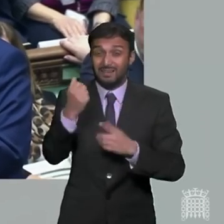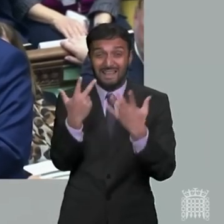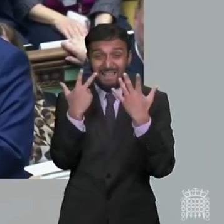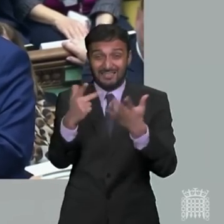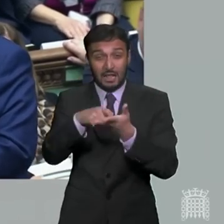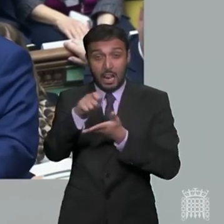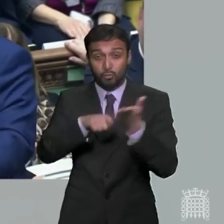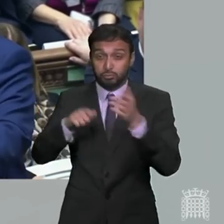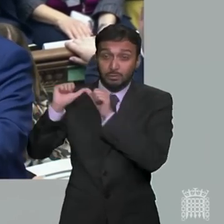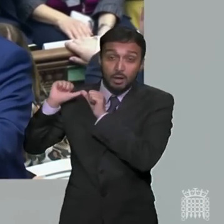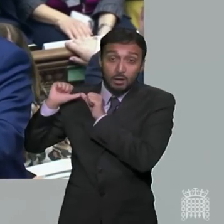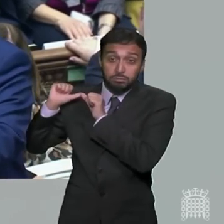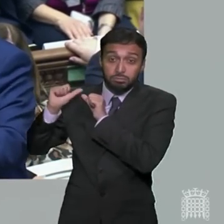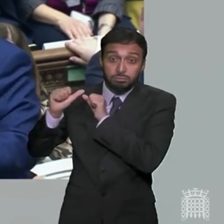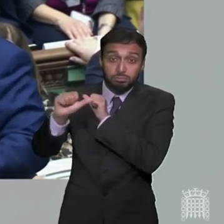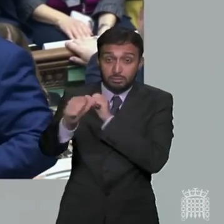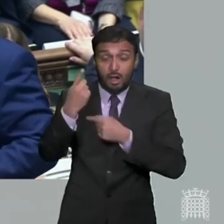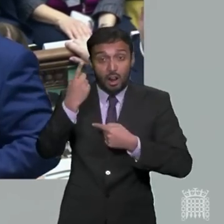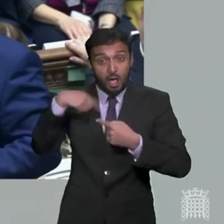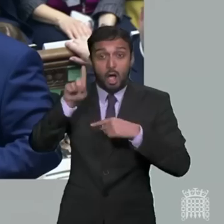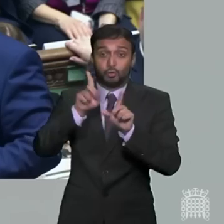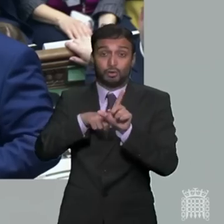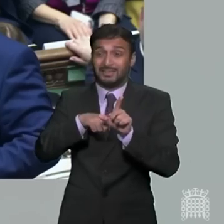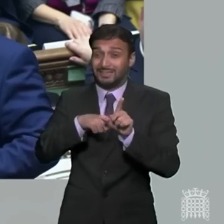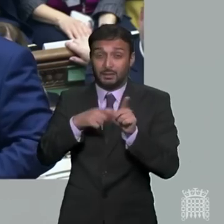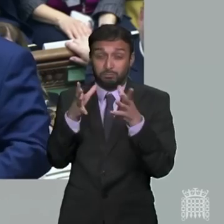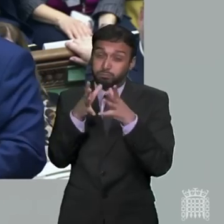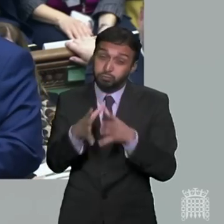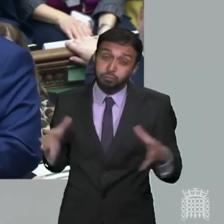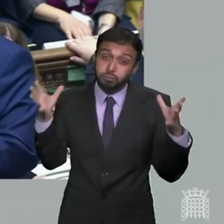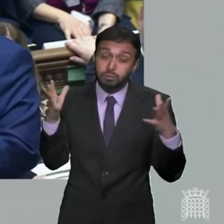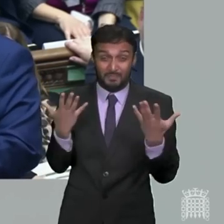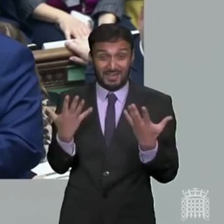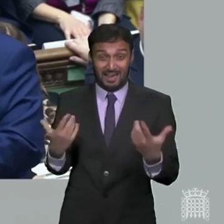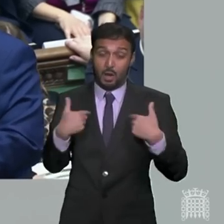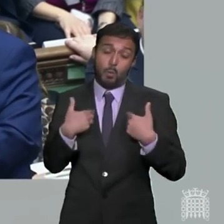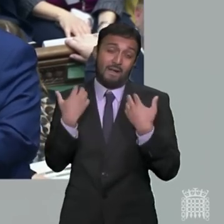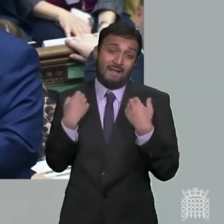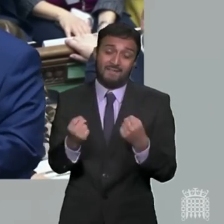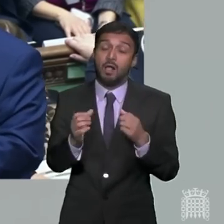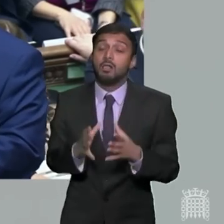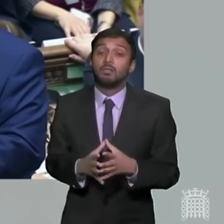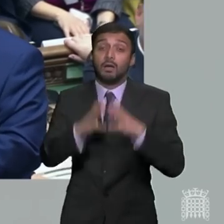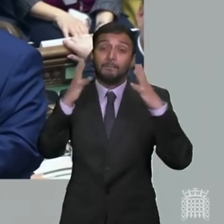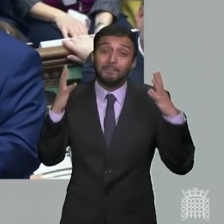The Scottish Parliament now has the biggest majority for an independence referendum in